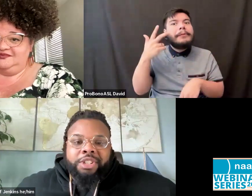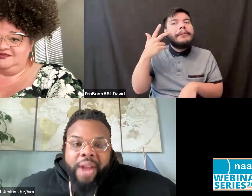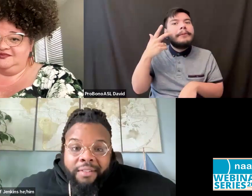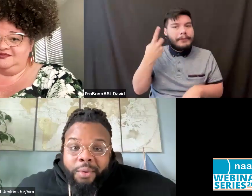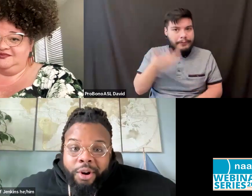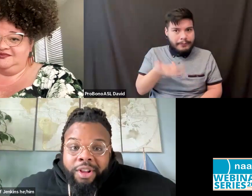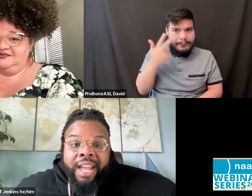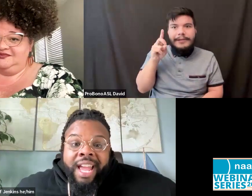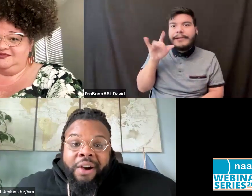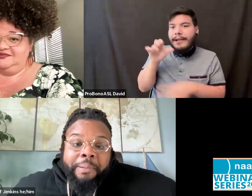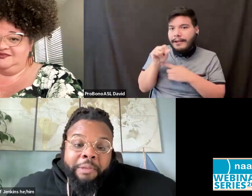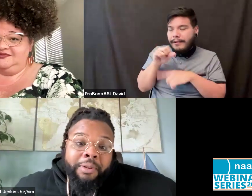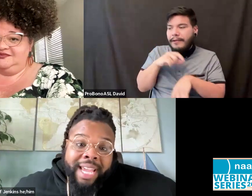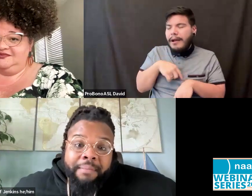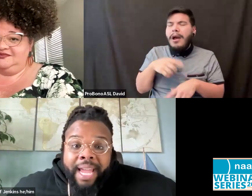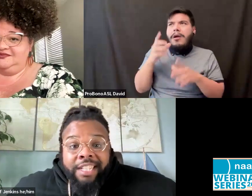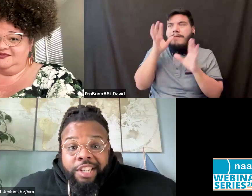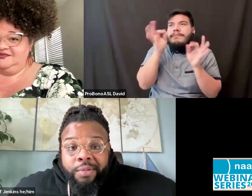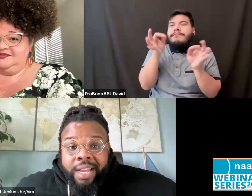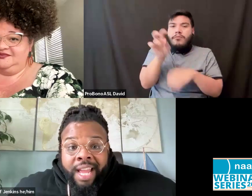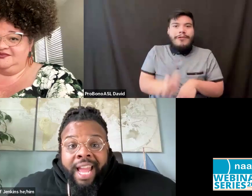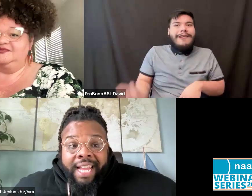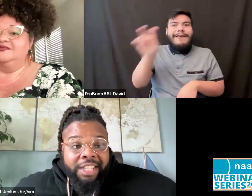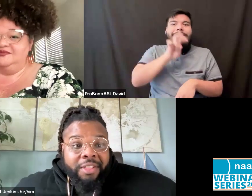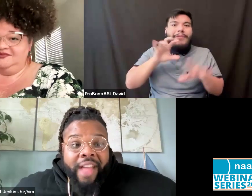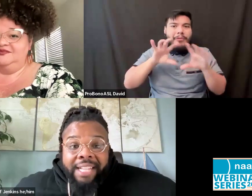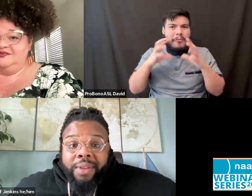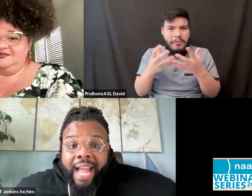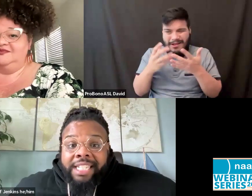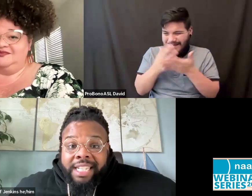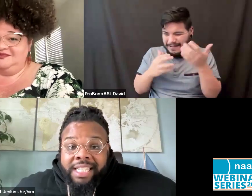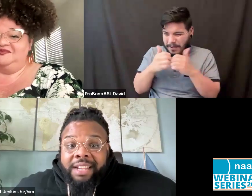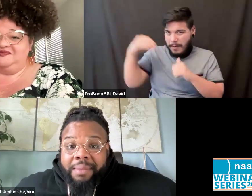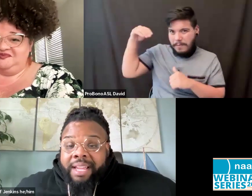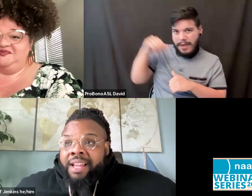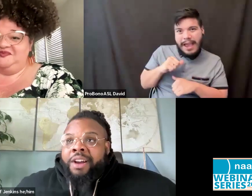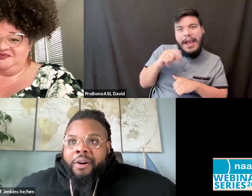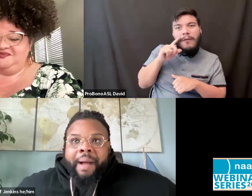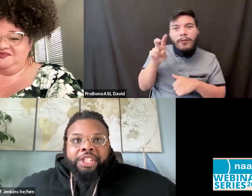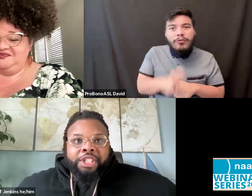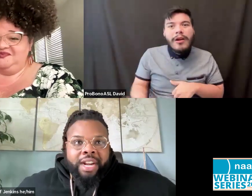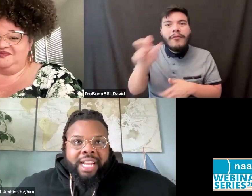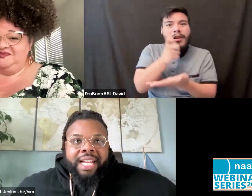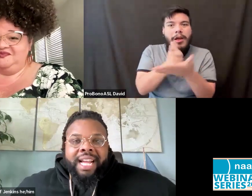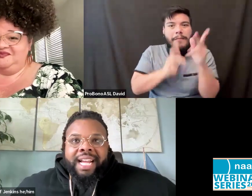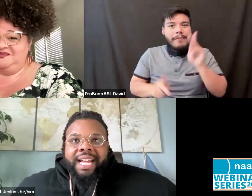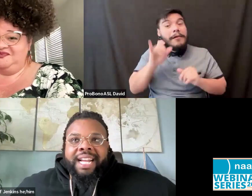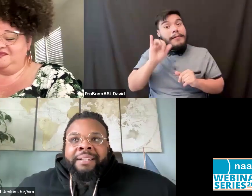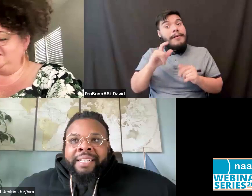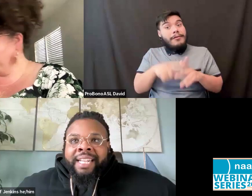to travel the world, help people and get paid to do it. And so that's what actually took me all my journey